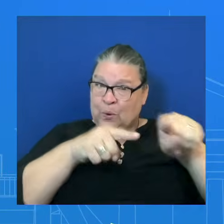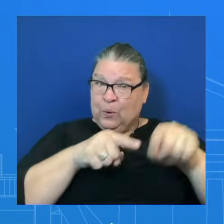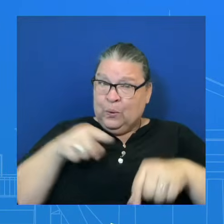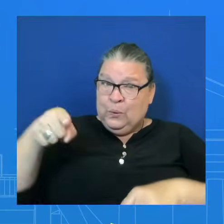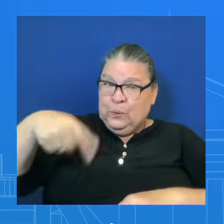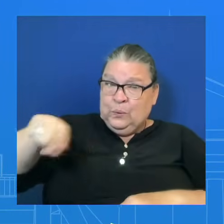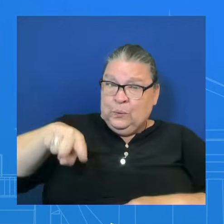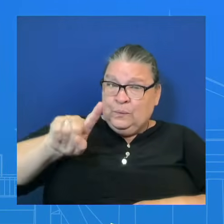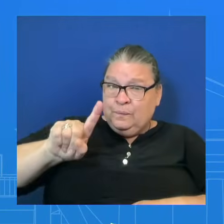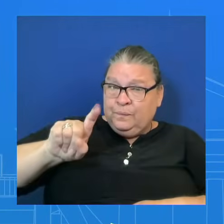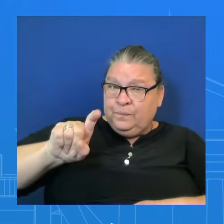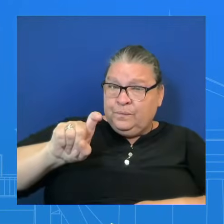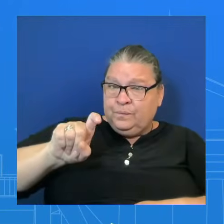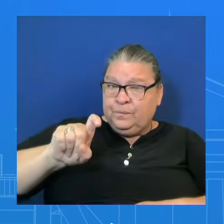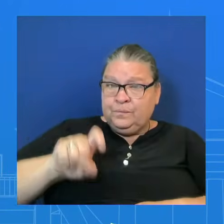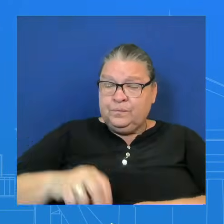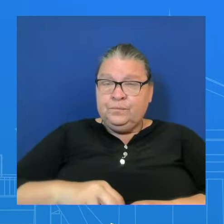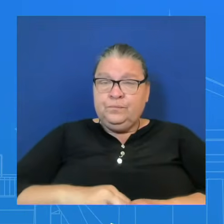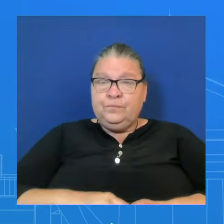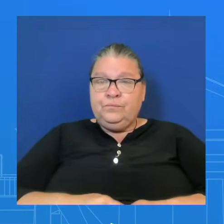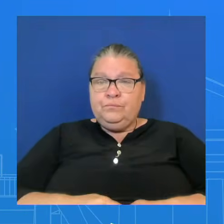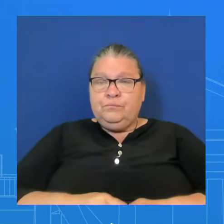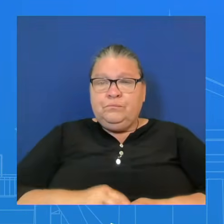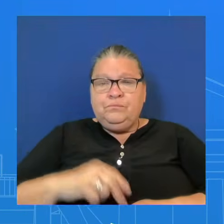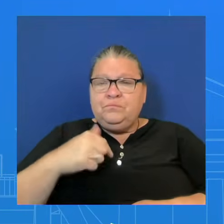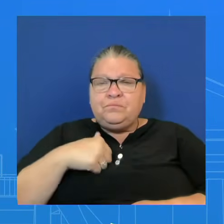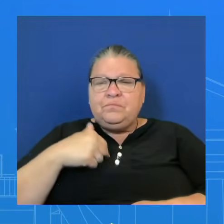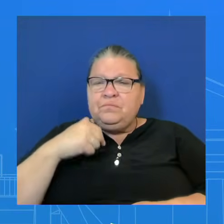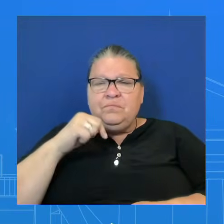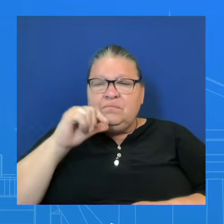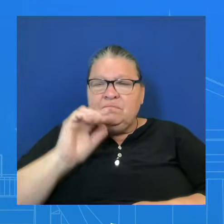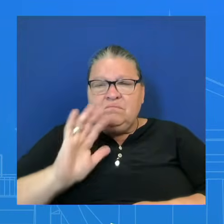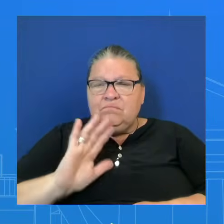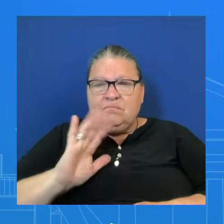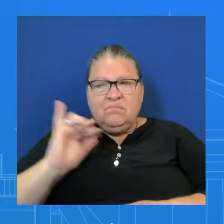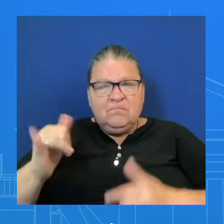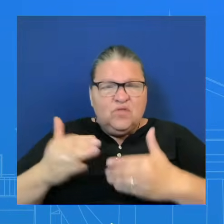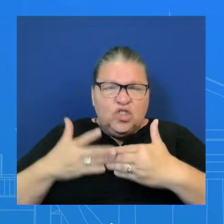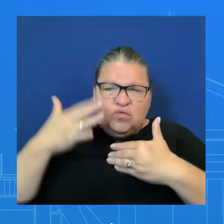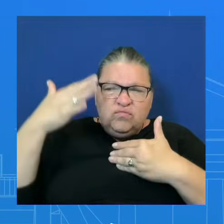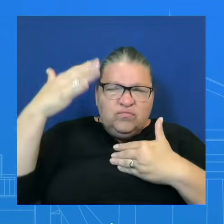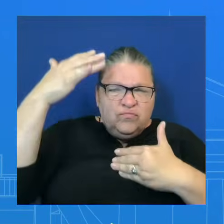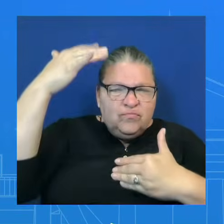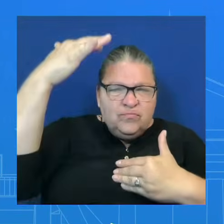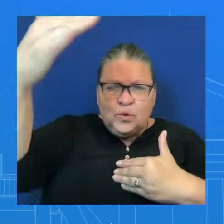I think we're glad that we were able to get this visit in Beijing, and we'll see what they come back with.